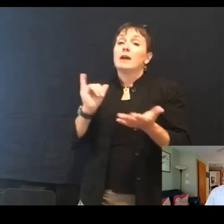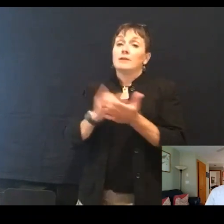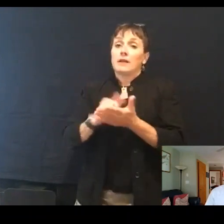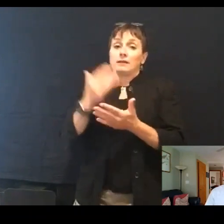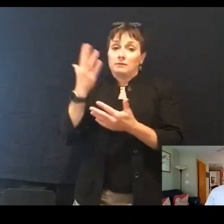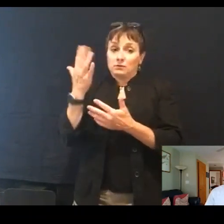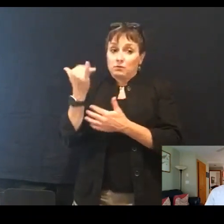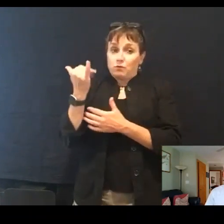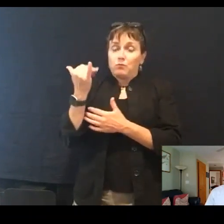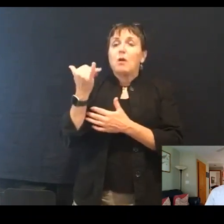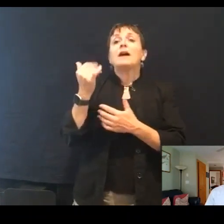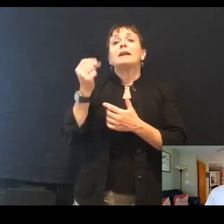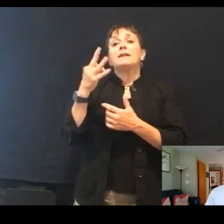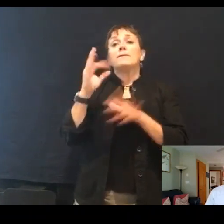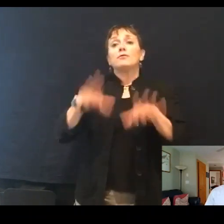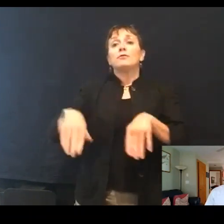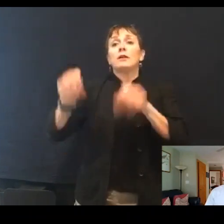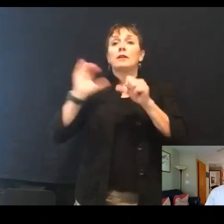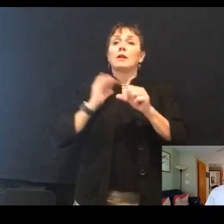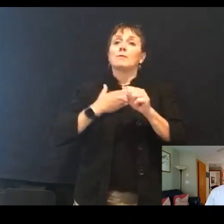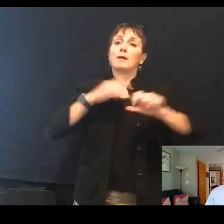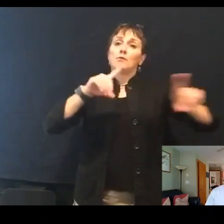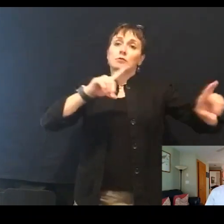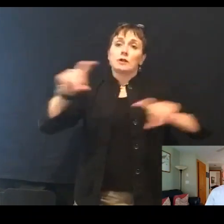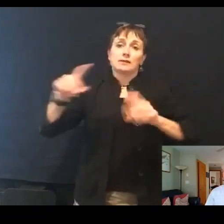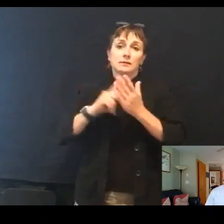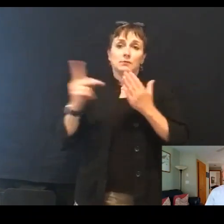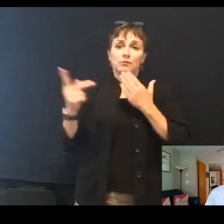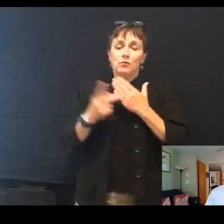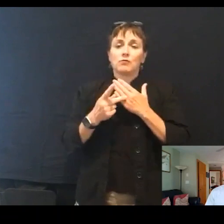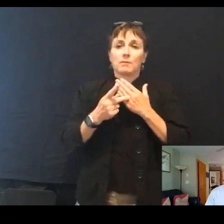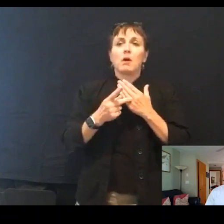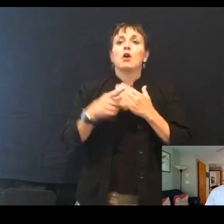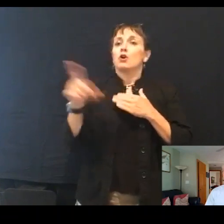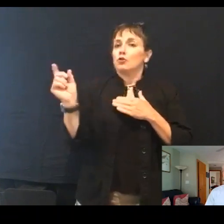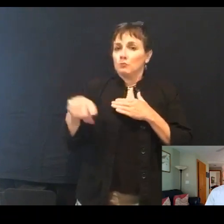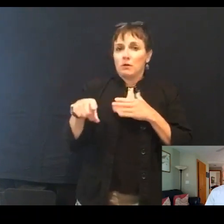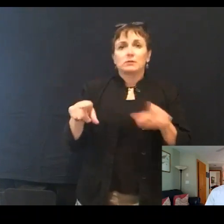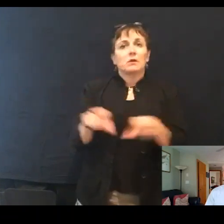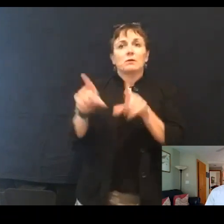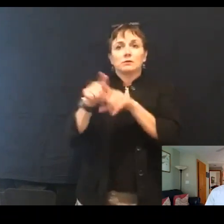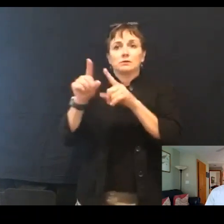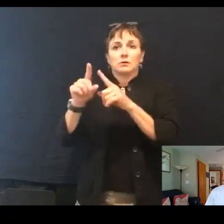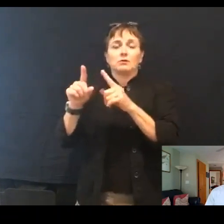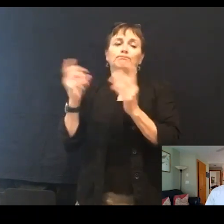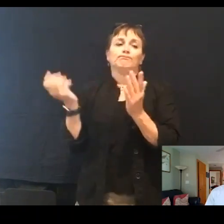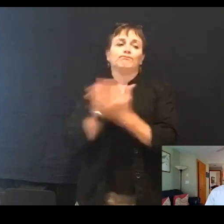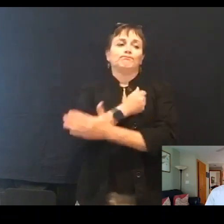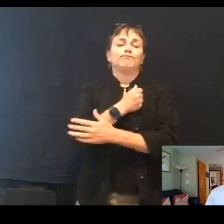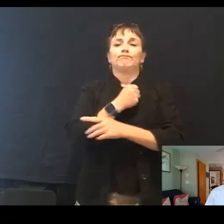And that is why we require that someone who goes through our genetic testing program also agrees to genetic counseling,